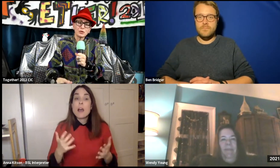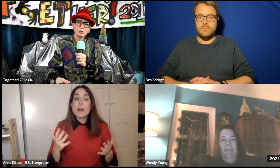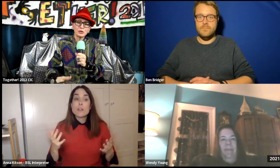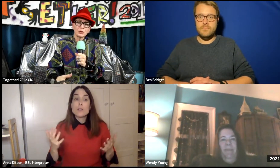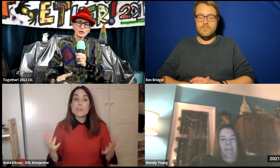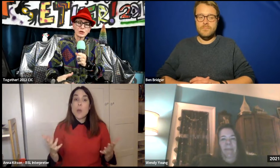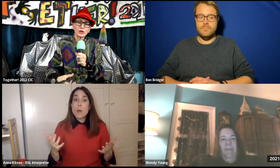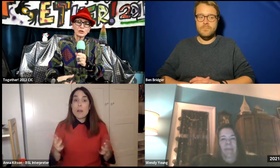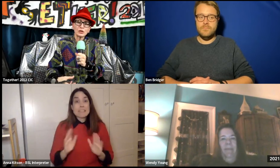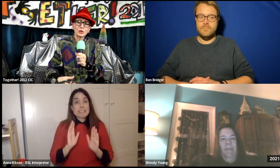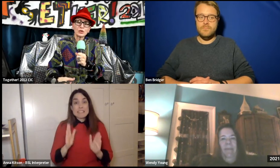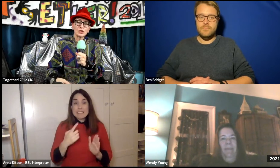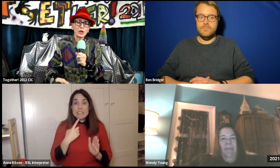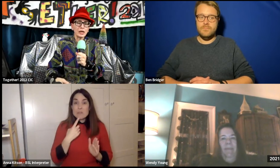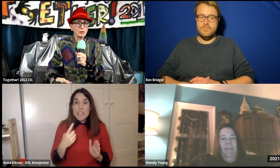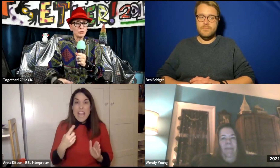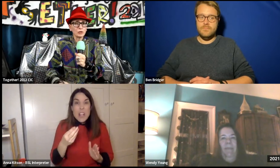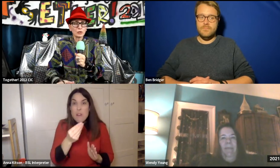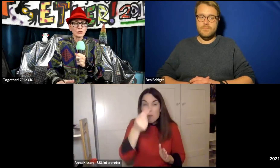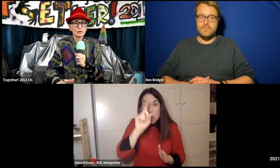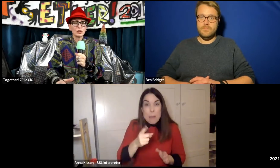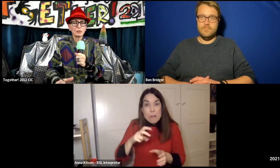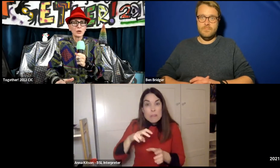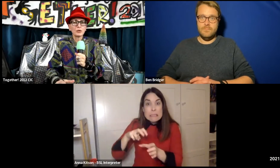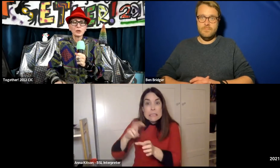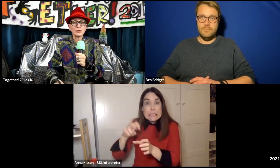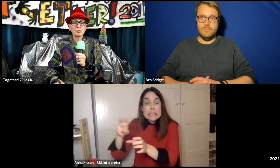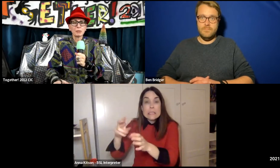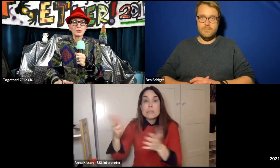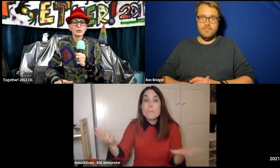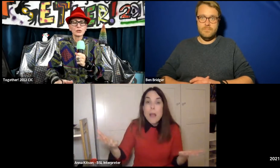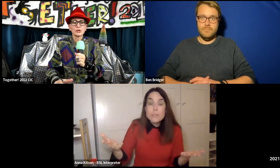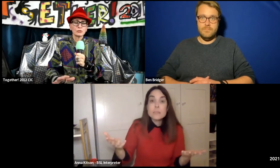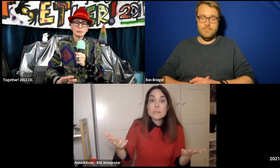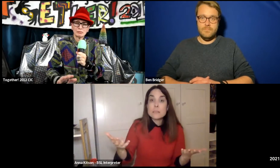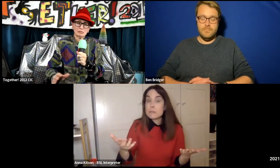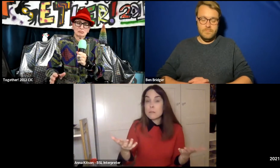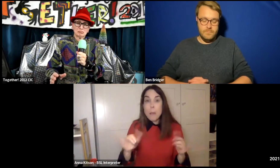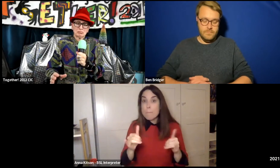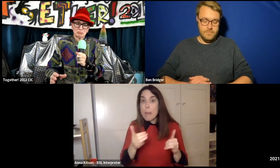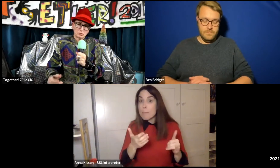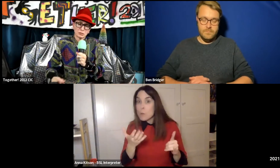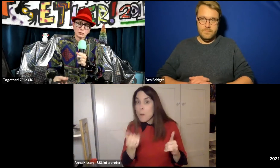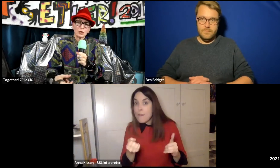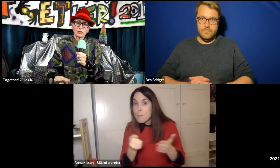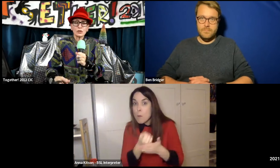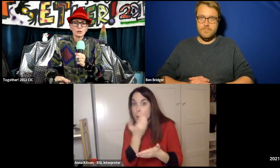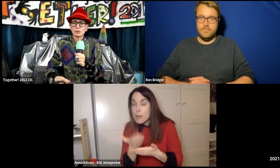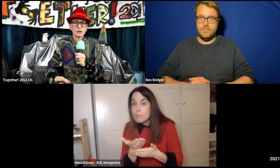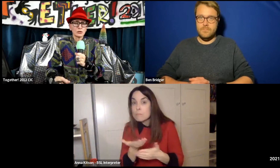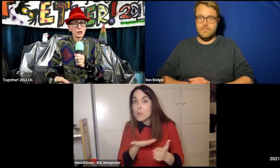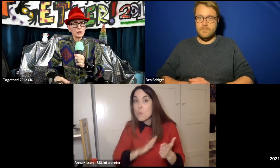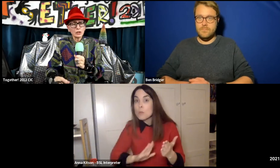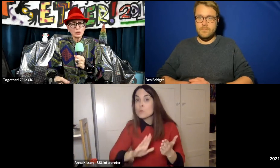have got tarred and gone, if anyone wants to read a poem and is slowly going